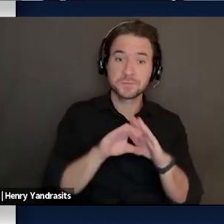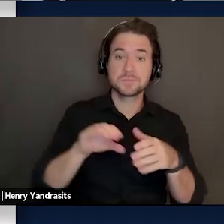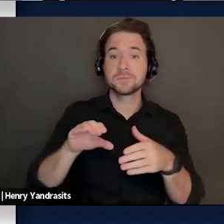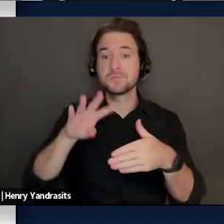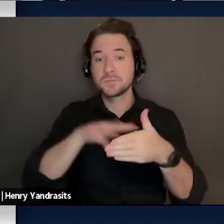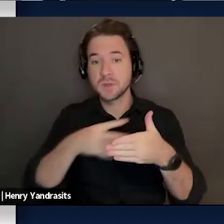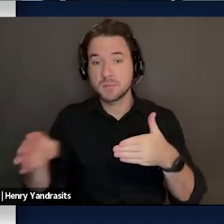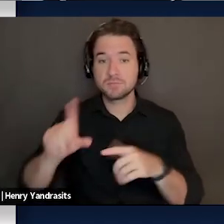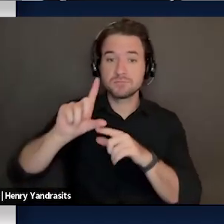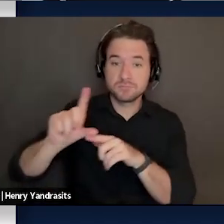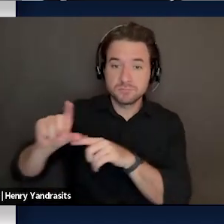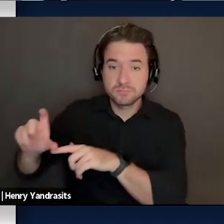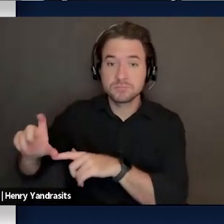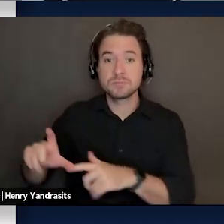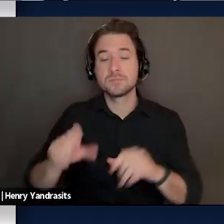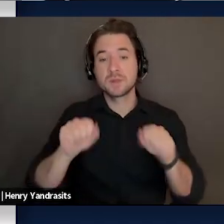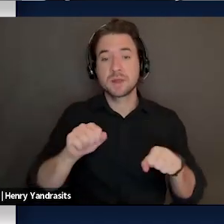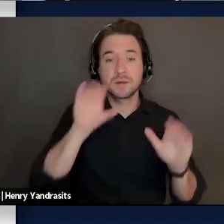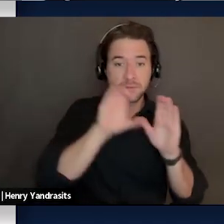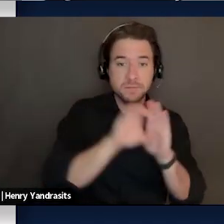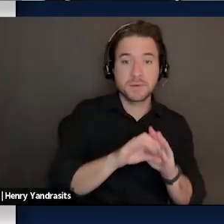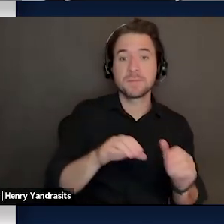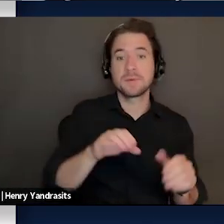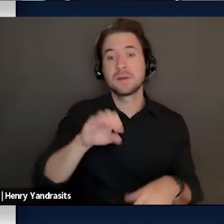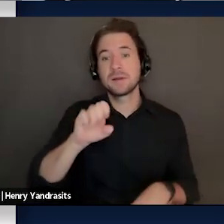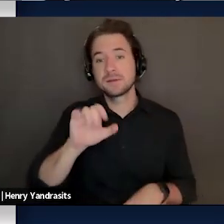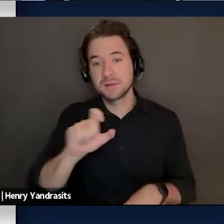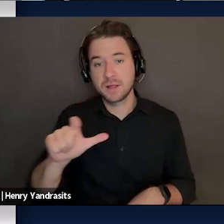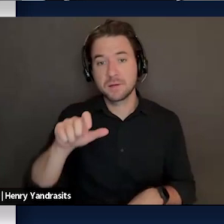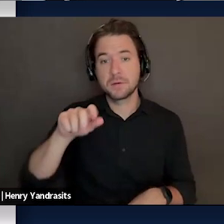And this can be done so as an image file, Excel file, PDF.